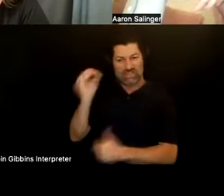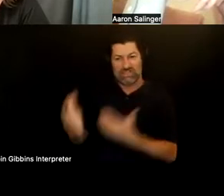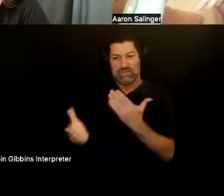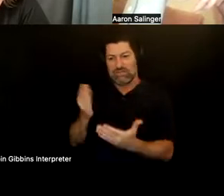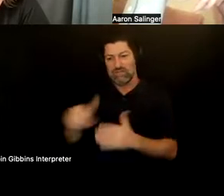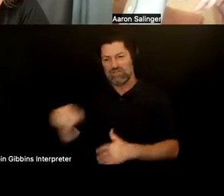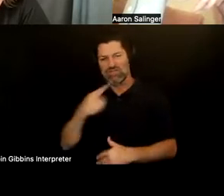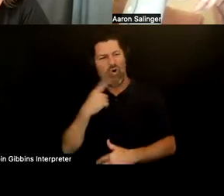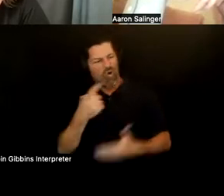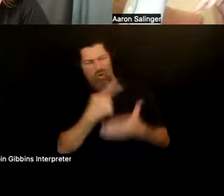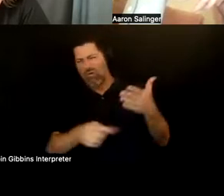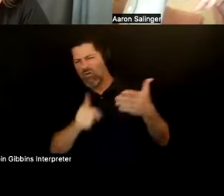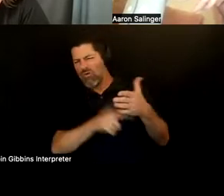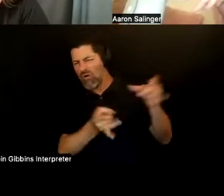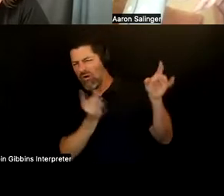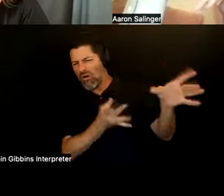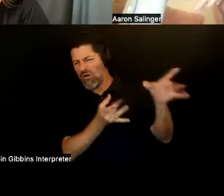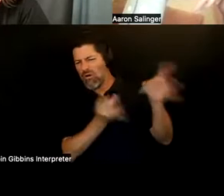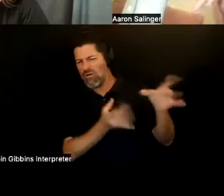that 19:54:28 they're terrible. but a traditional